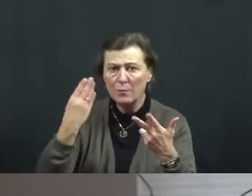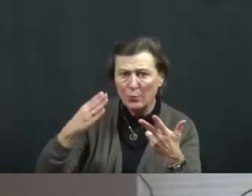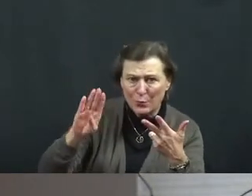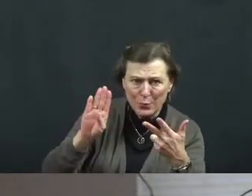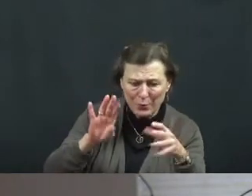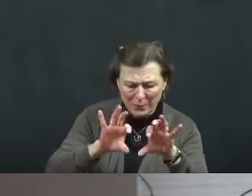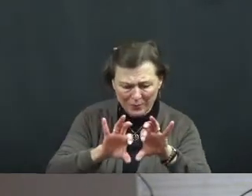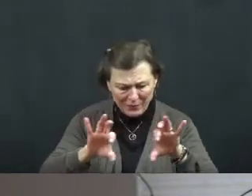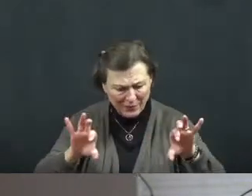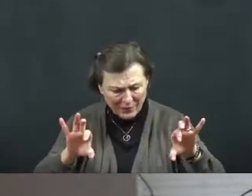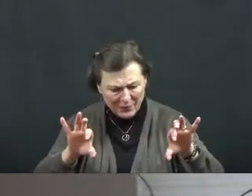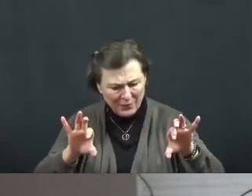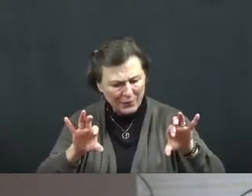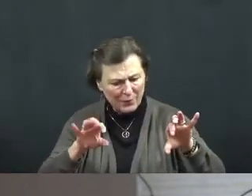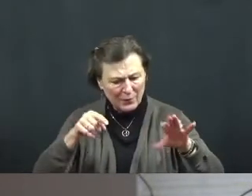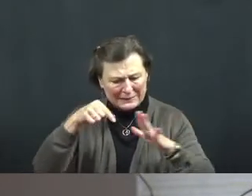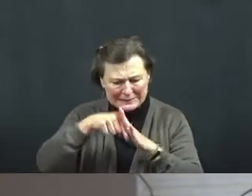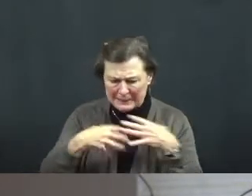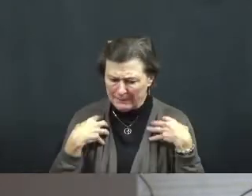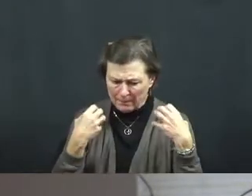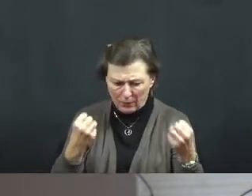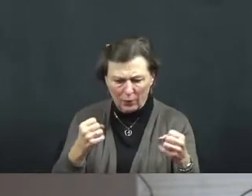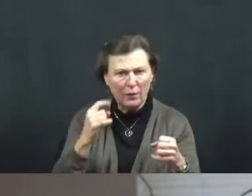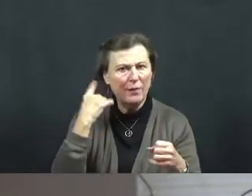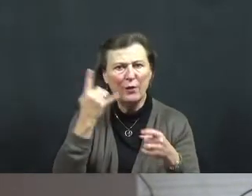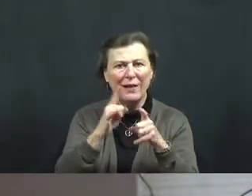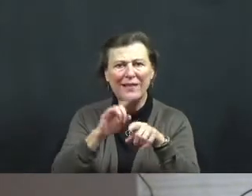Deep and bold, like jewels.